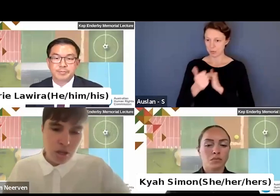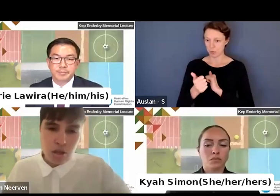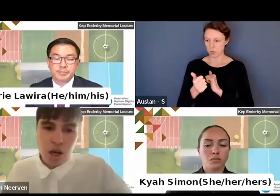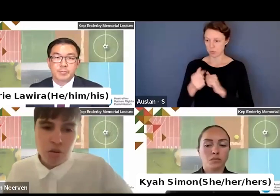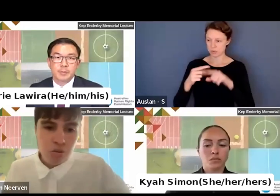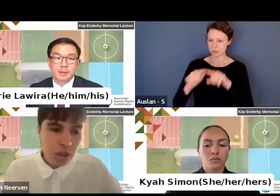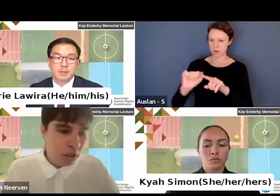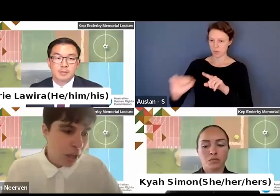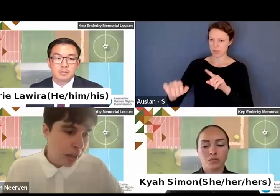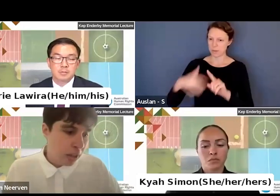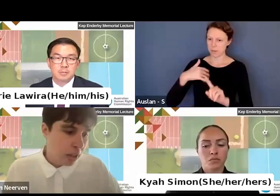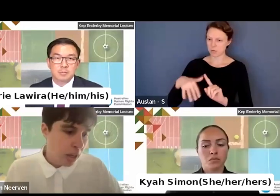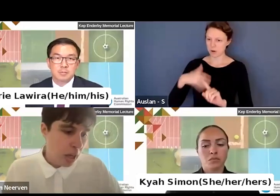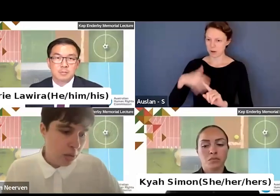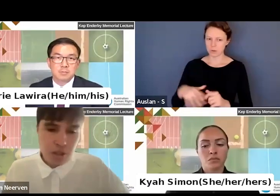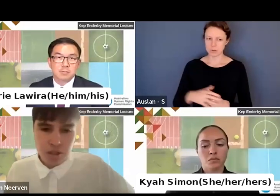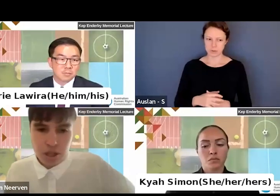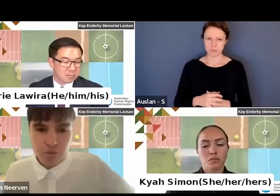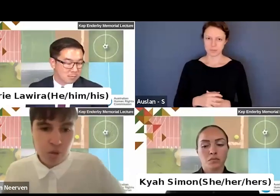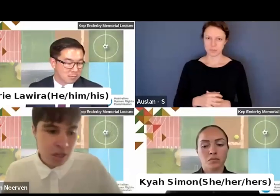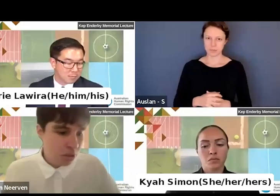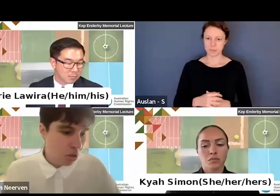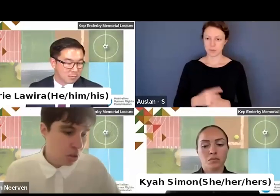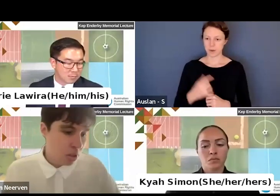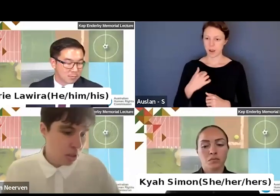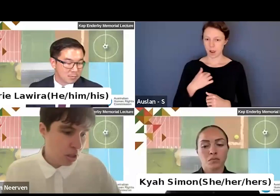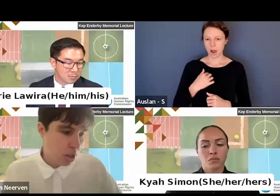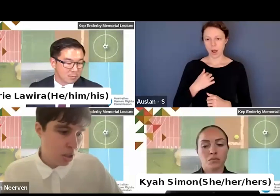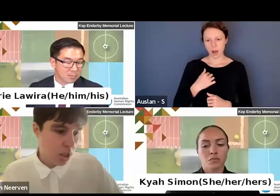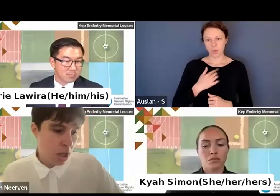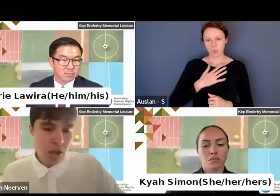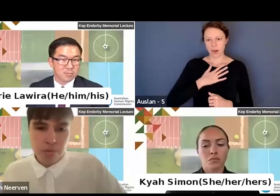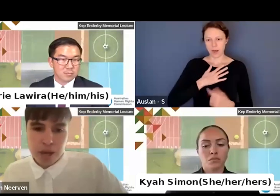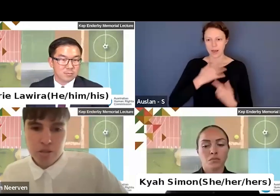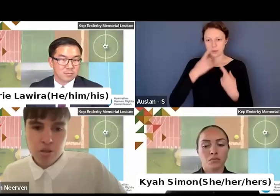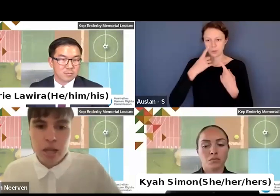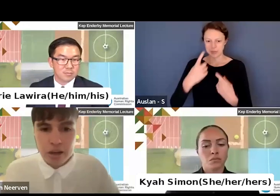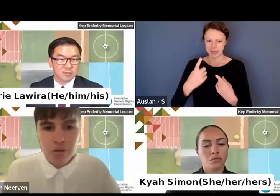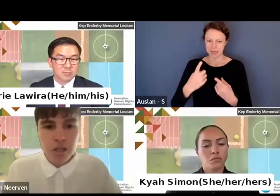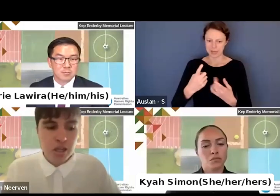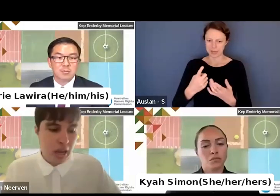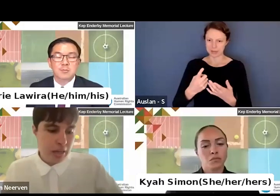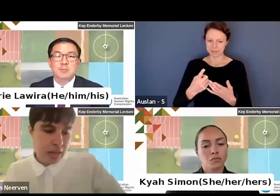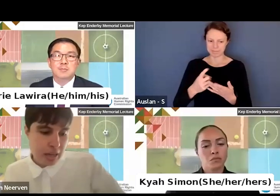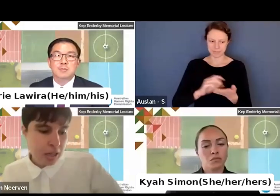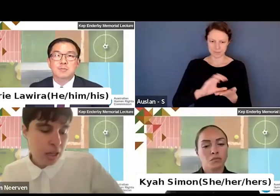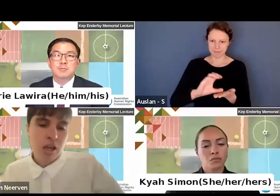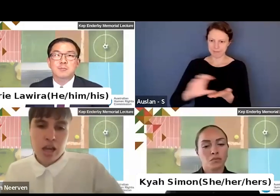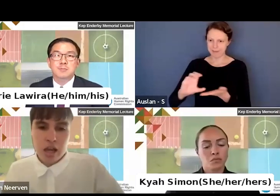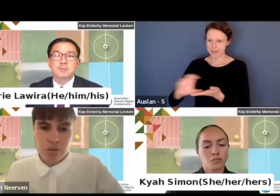So I would really like to see resource decisions based on equity and